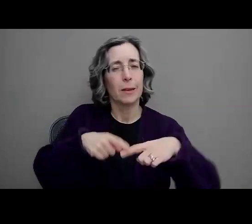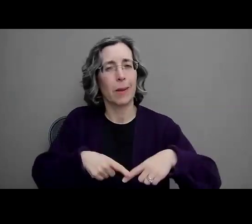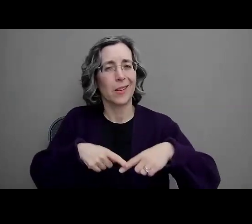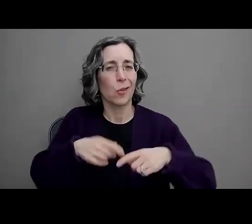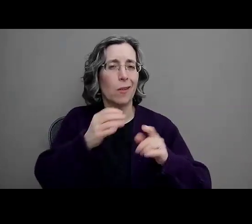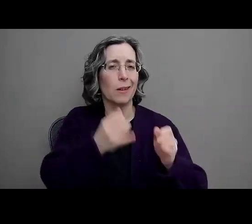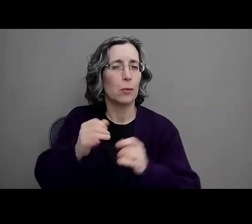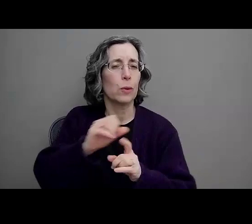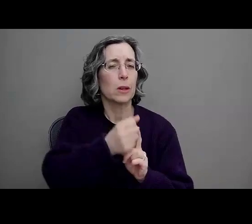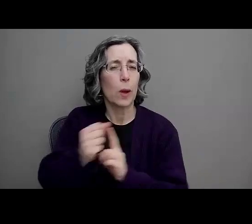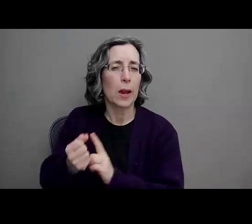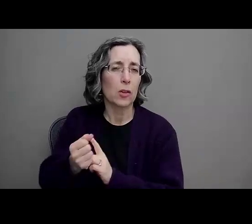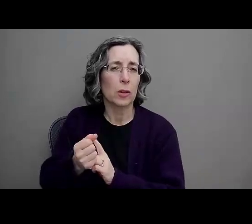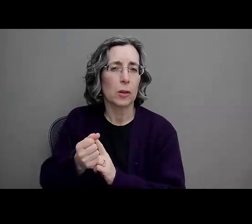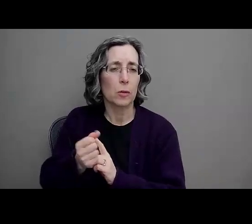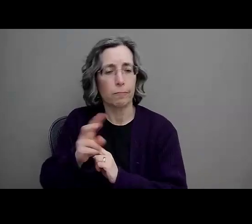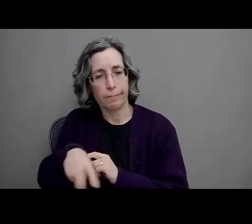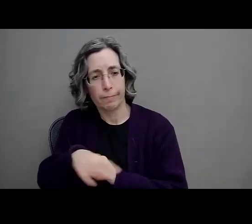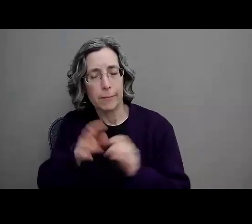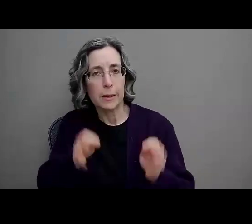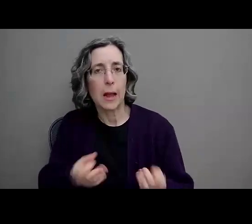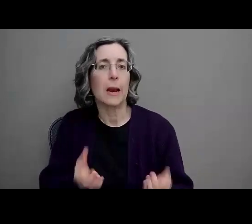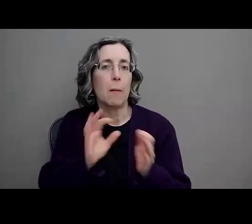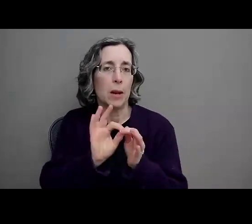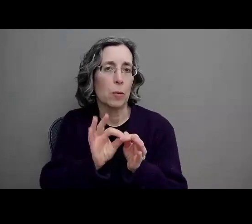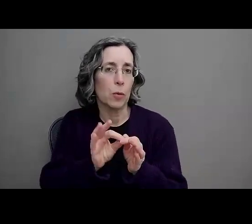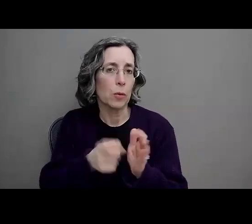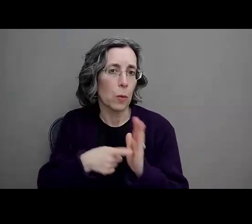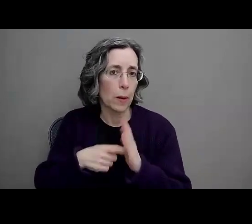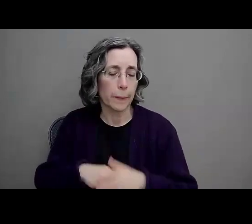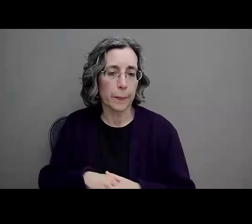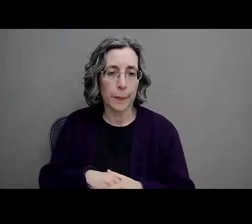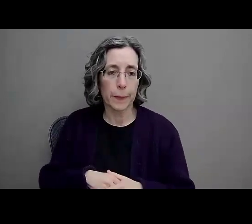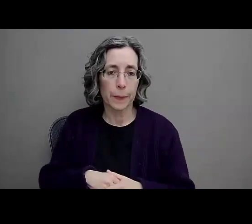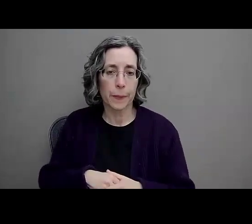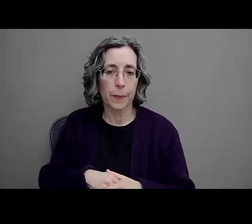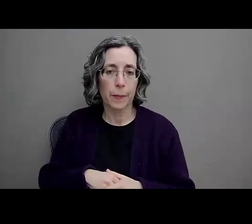assignment. And so each request would kind of be evaluated to see how many interpreters would